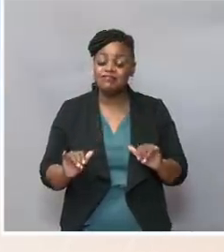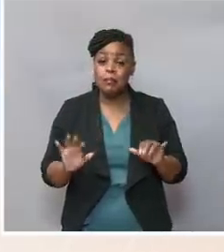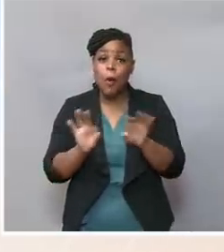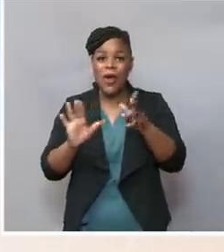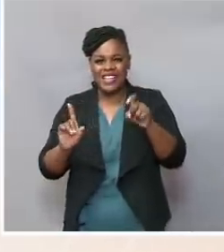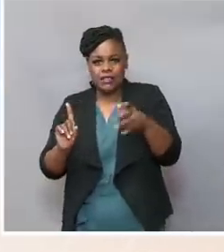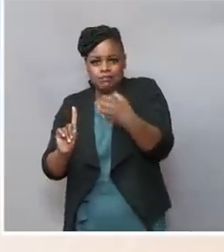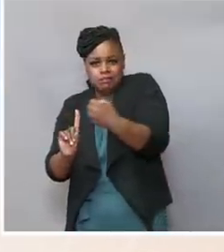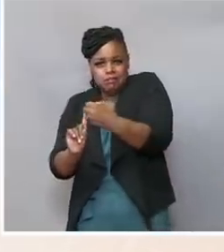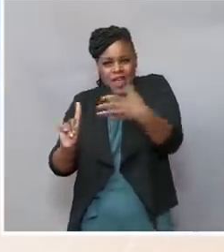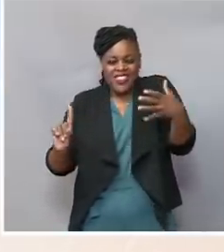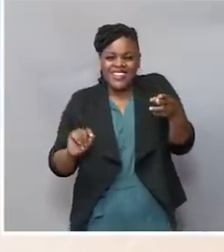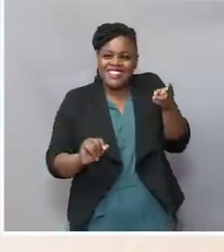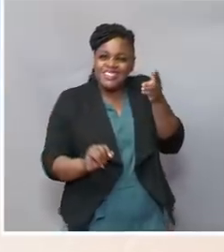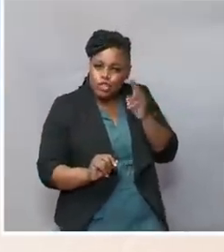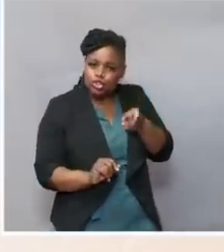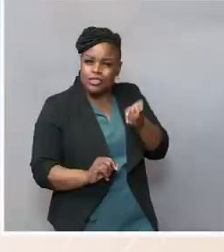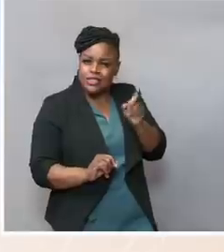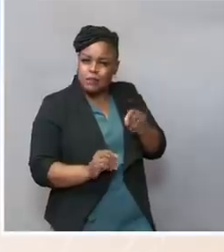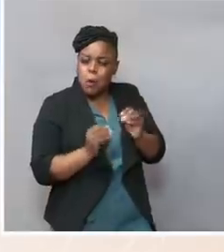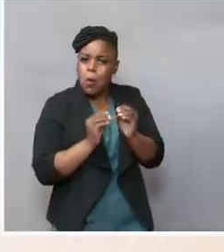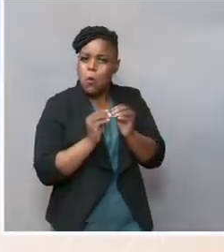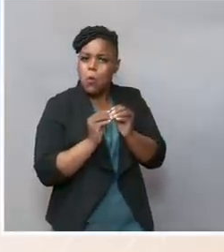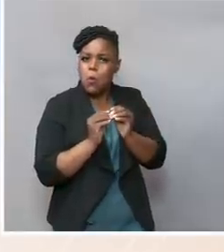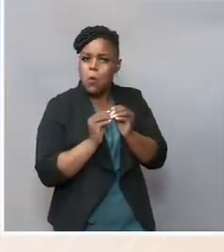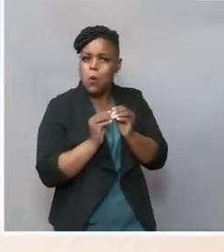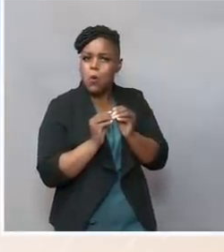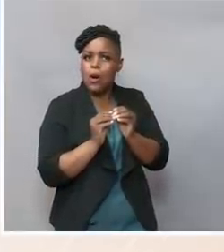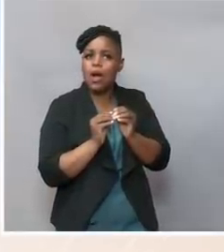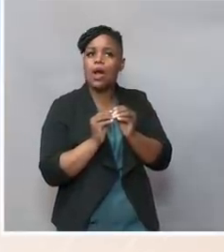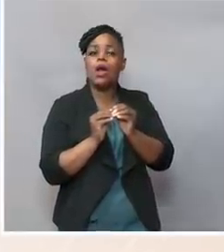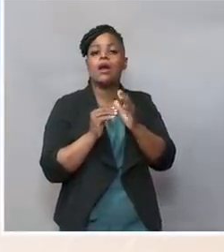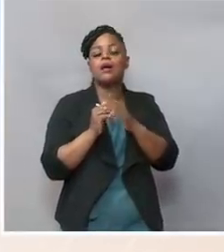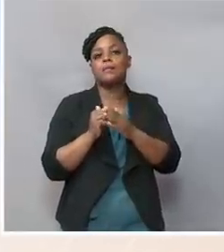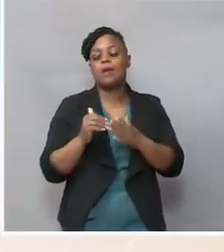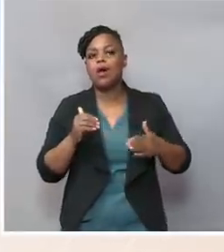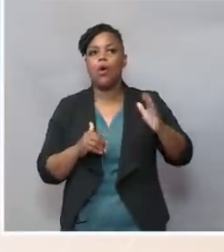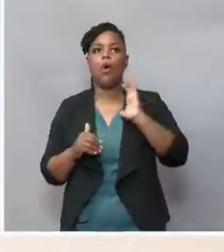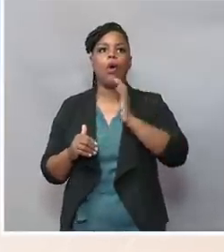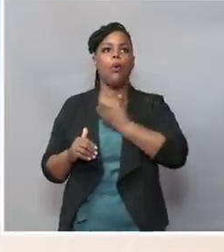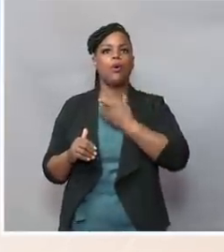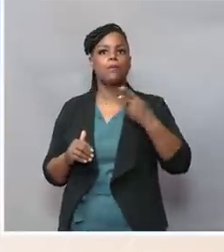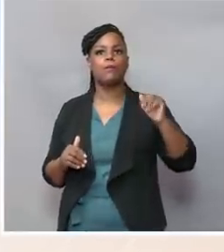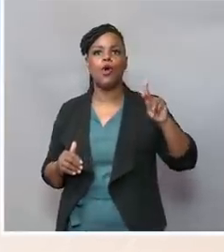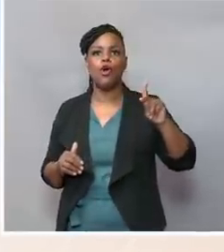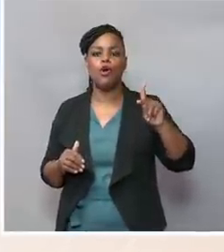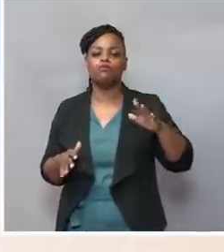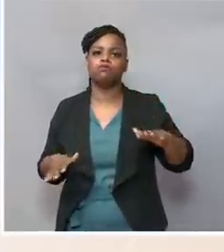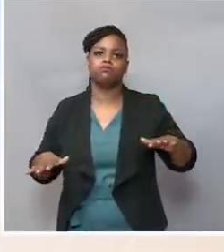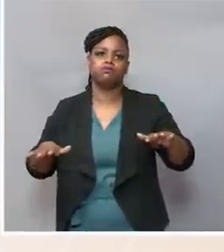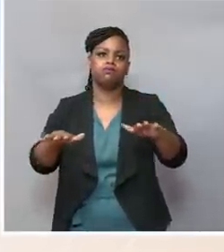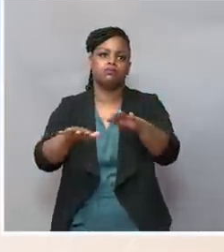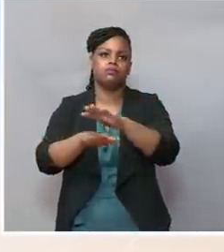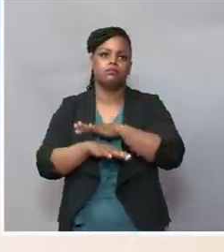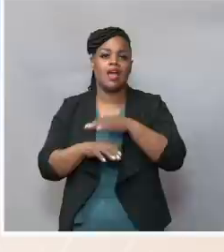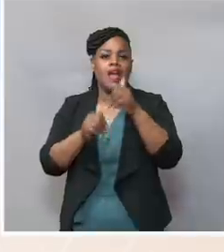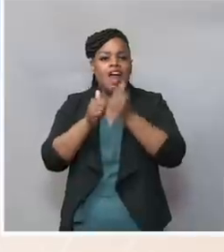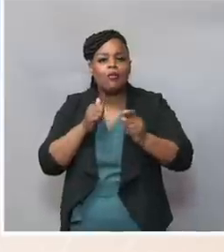of our nation beyond park boundaries. And they ensure that local underrepresented communities